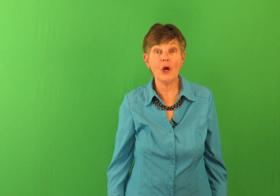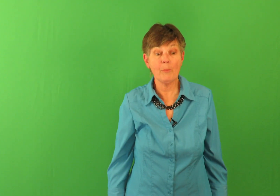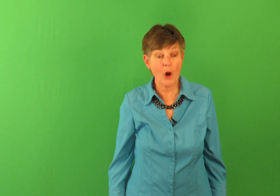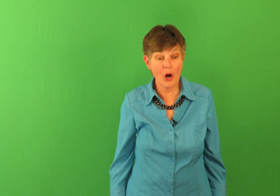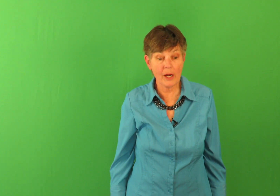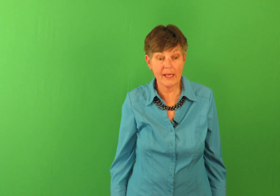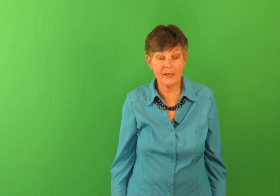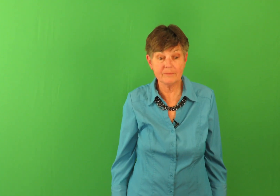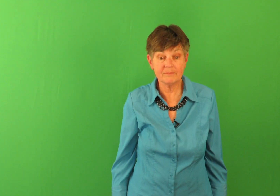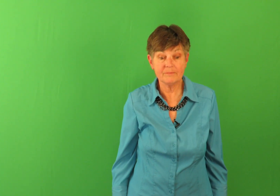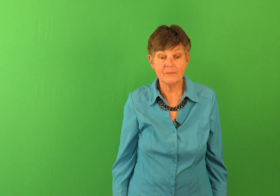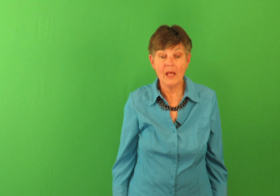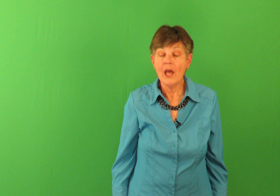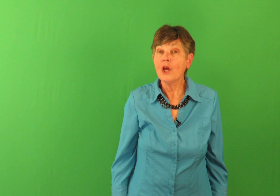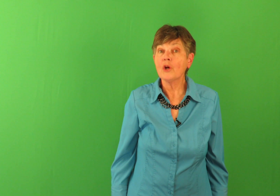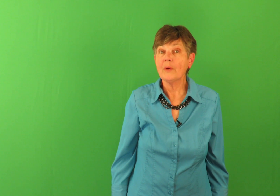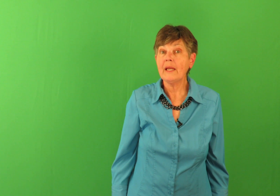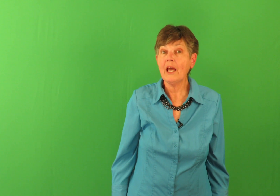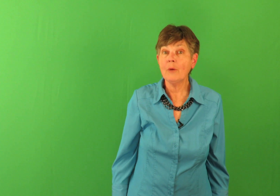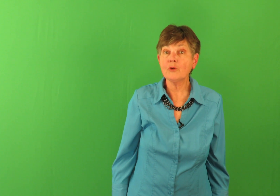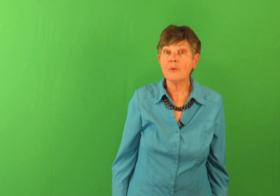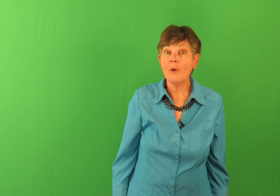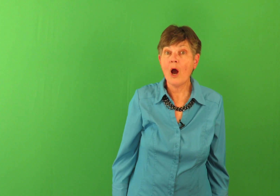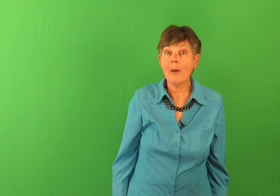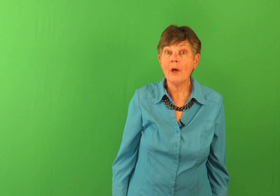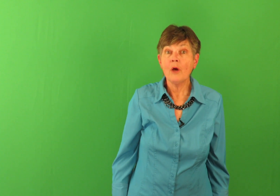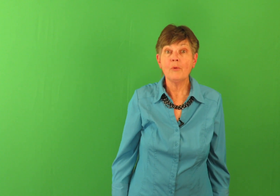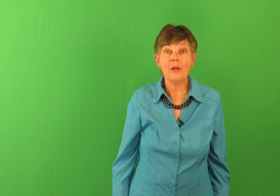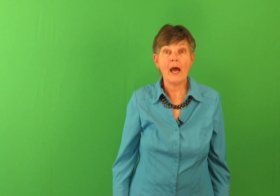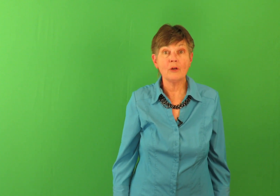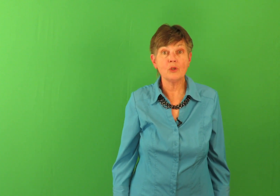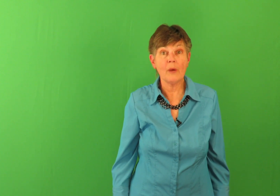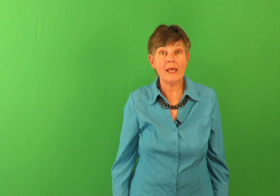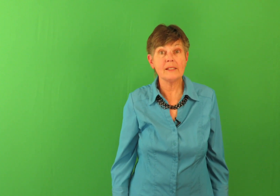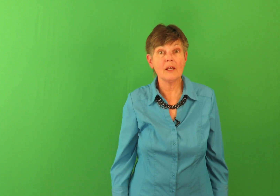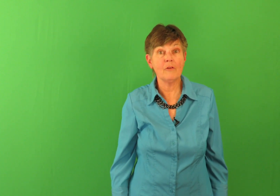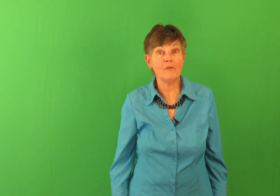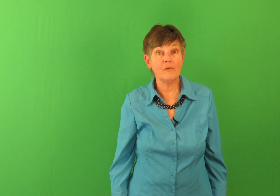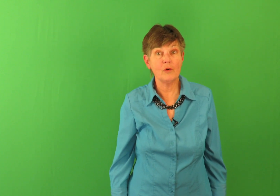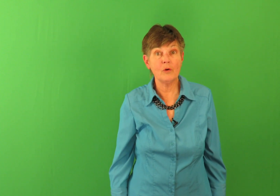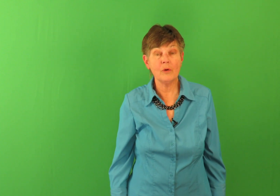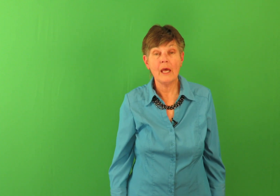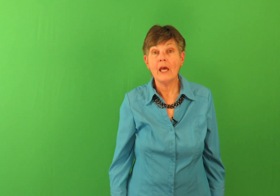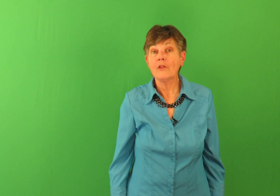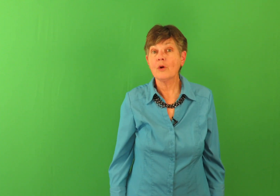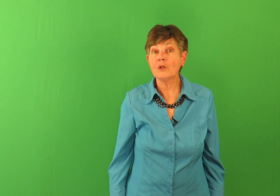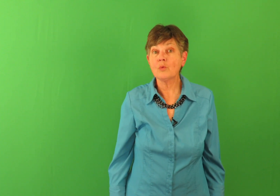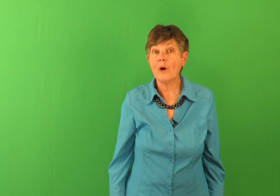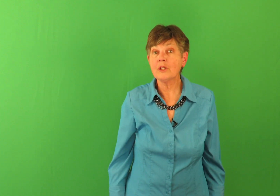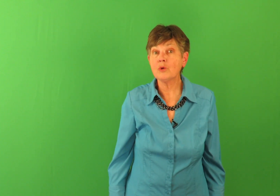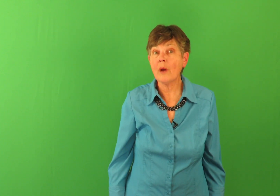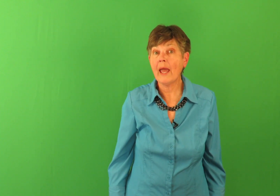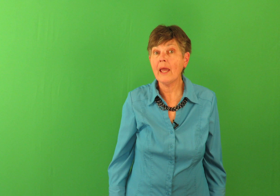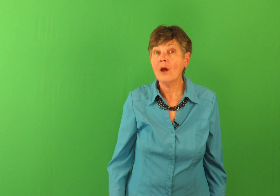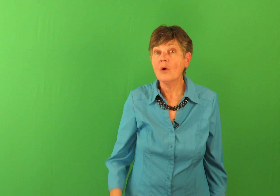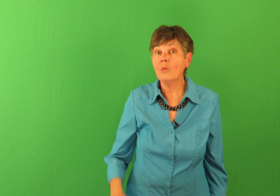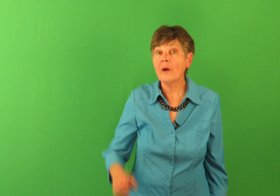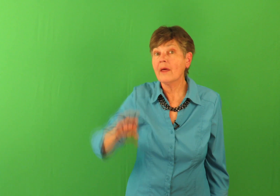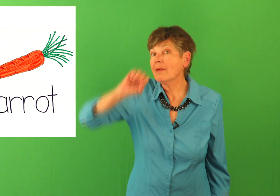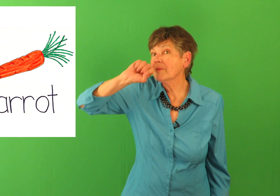a party Karine helped her mom put out trays of food there was one trade with